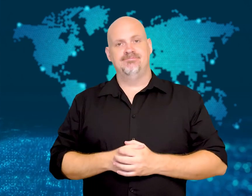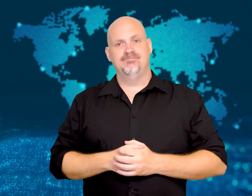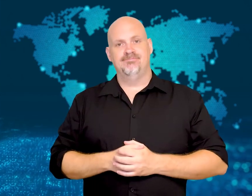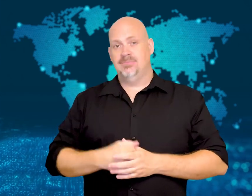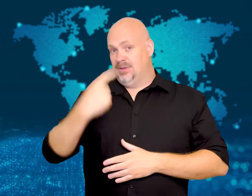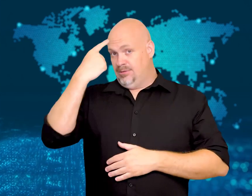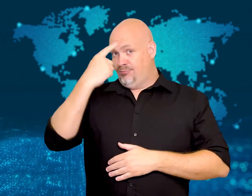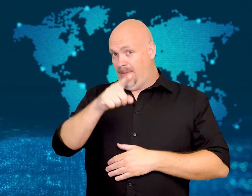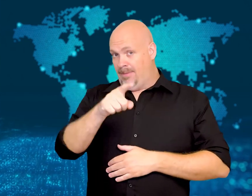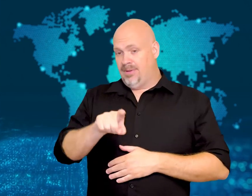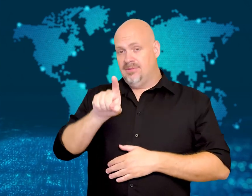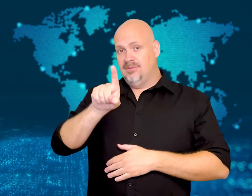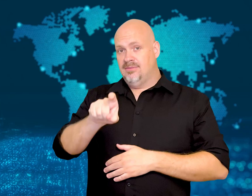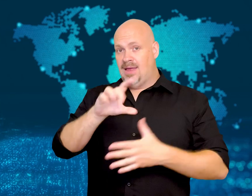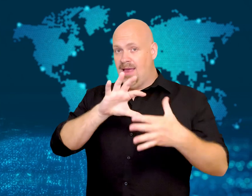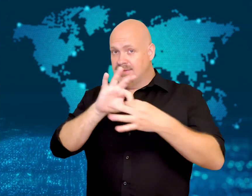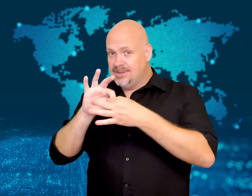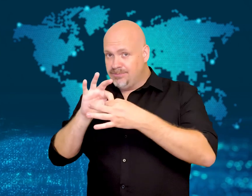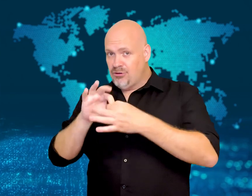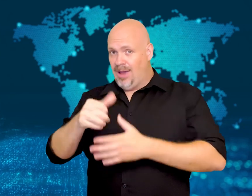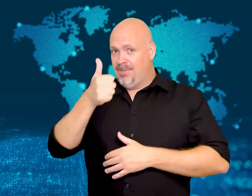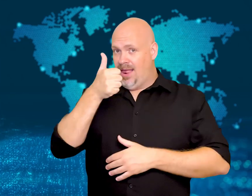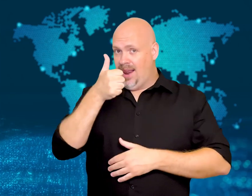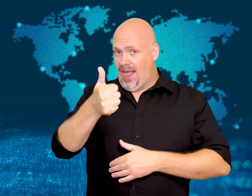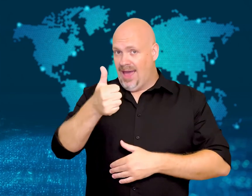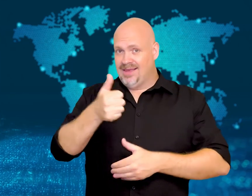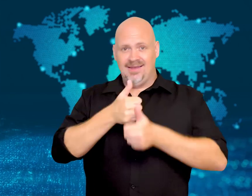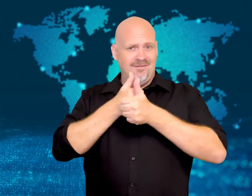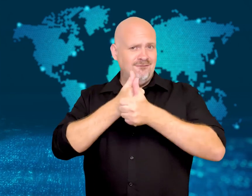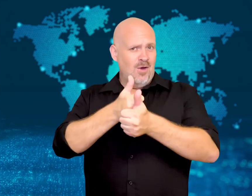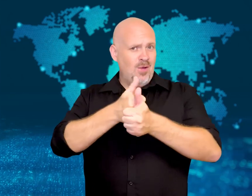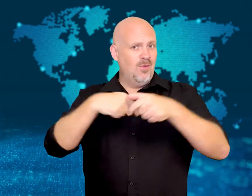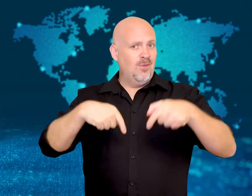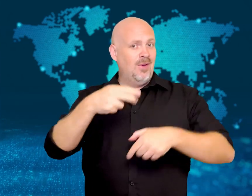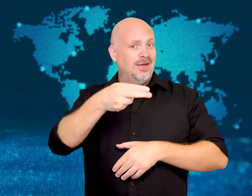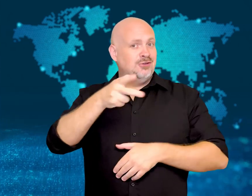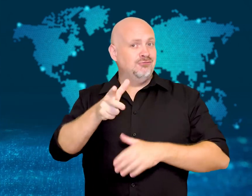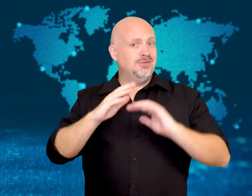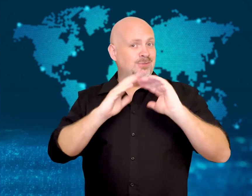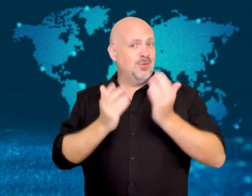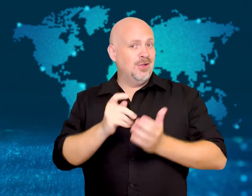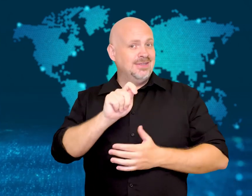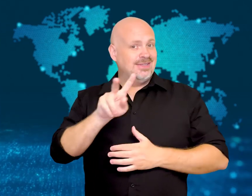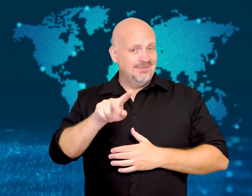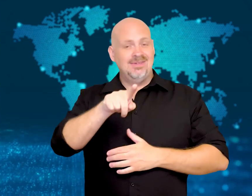Don't forget to subscribe, like, and follow H3 World TV